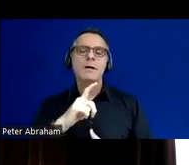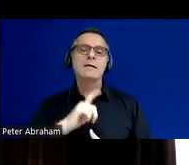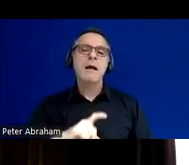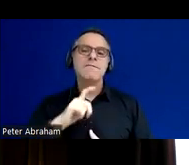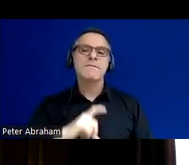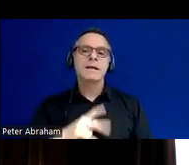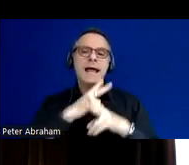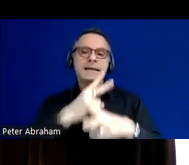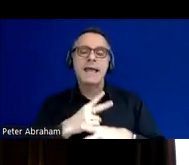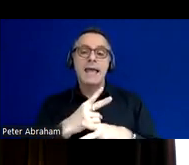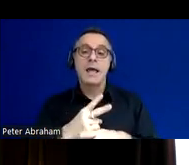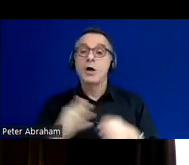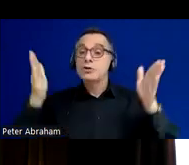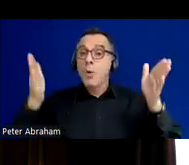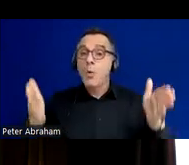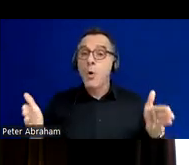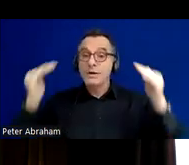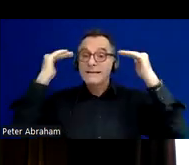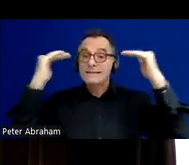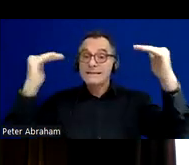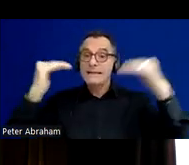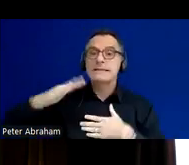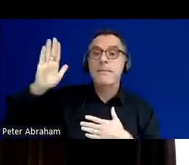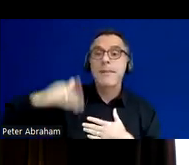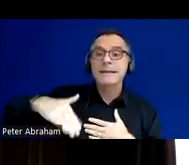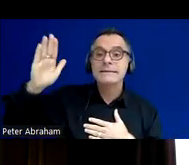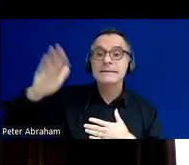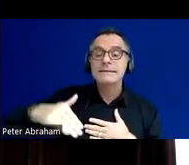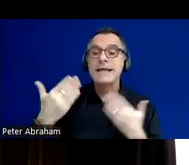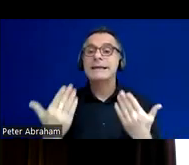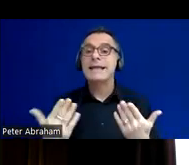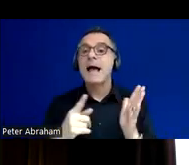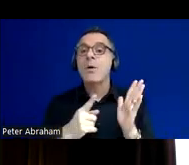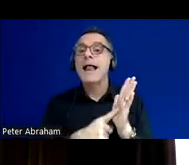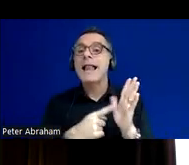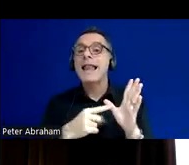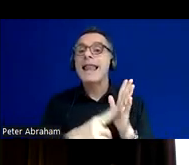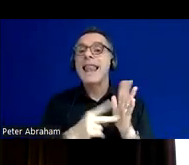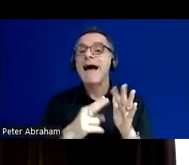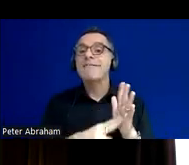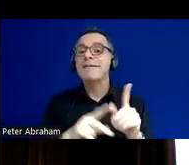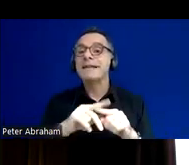walls and the ceiling have been re-painted; the colour is 'lavender menace', so it brings to mind